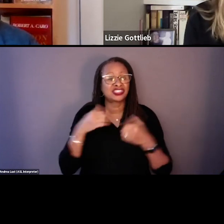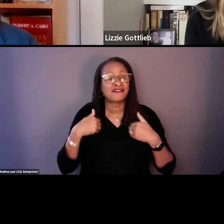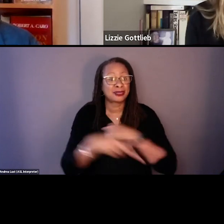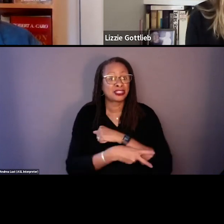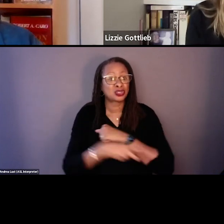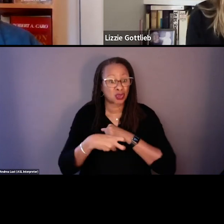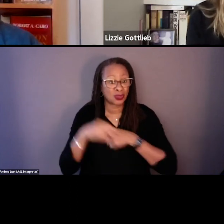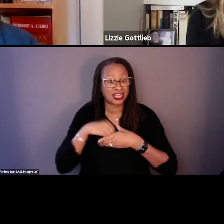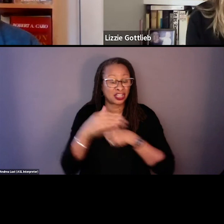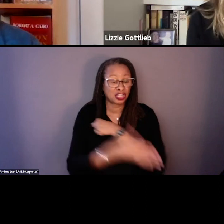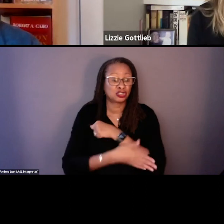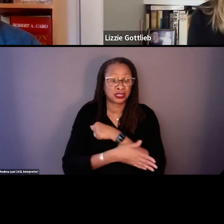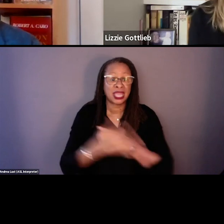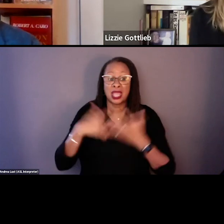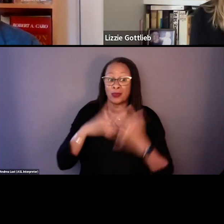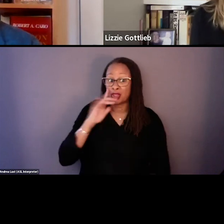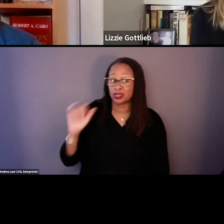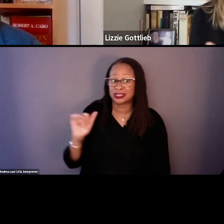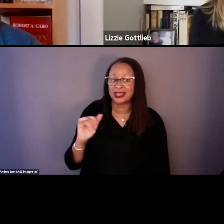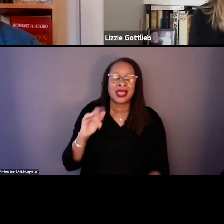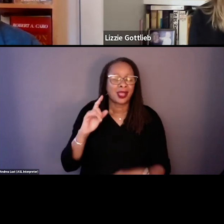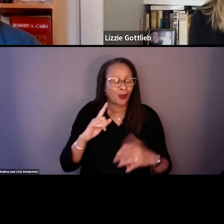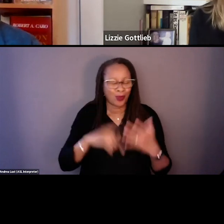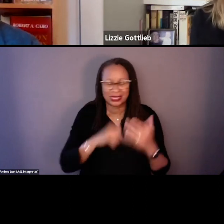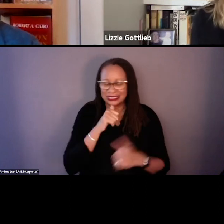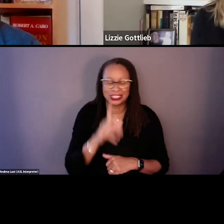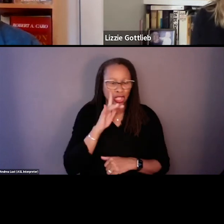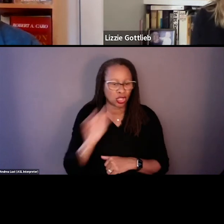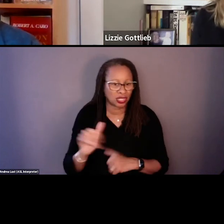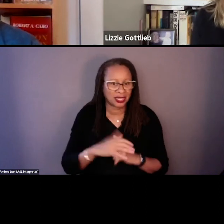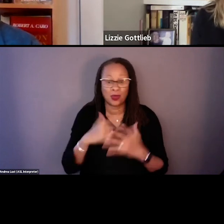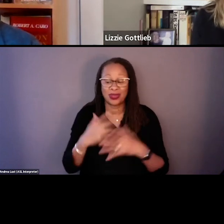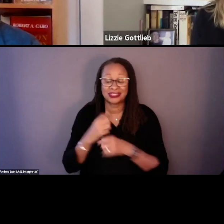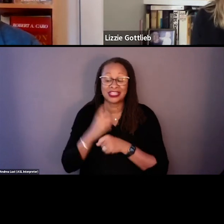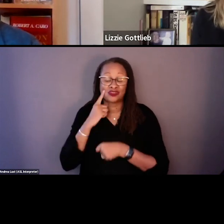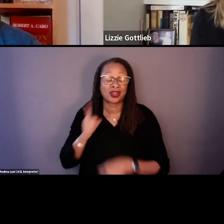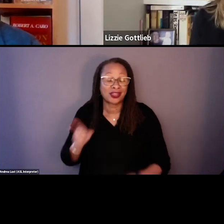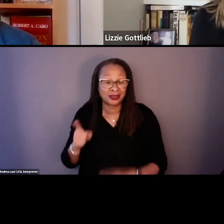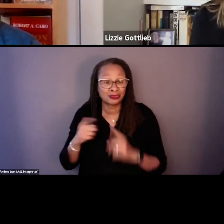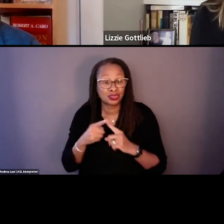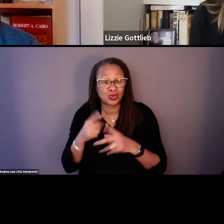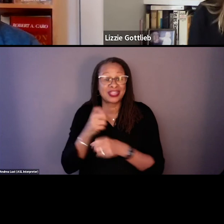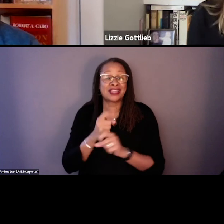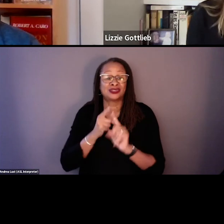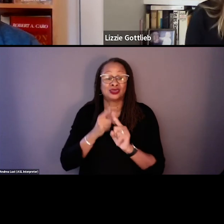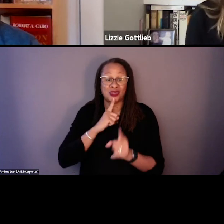you know, Yes. - of that stolen election was so remarkable. So having- I guess, taking my own advice